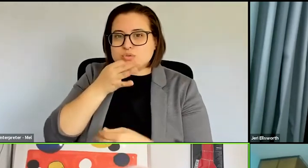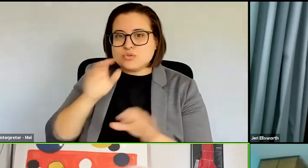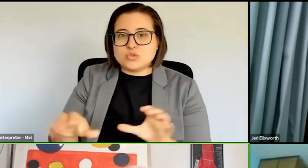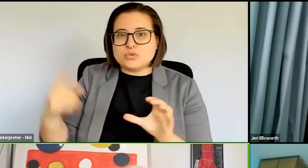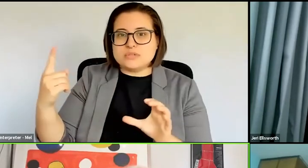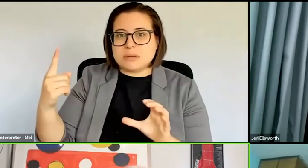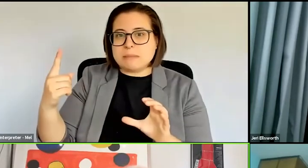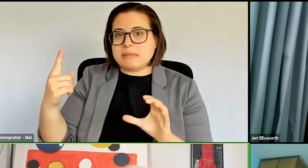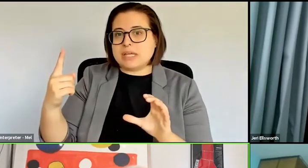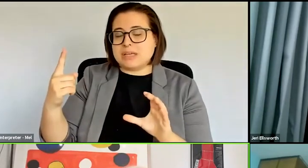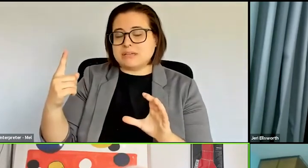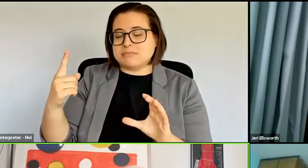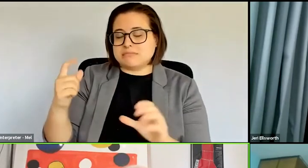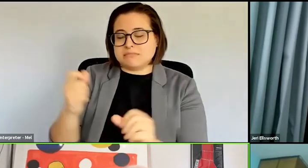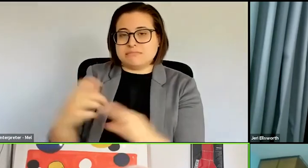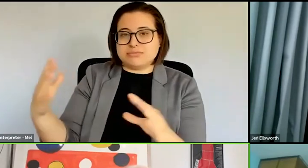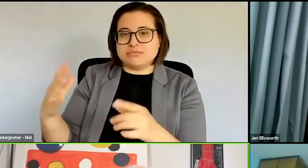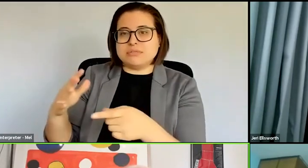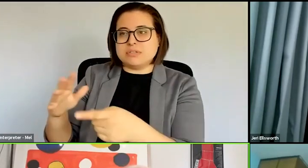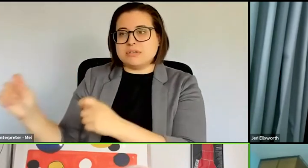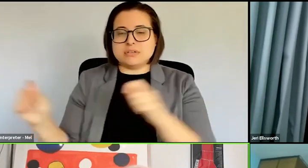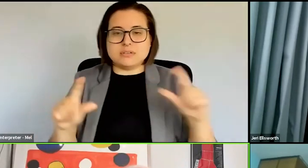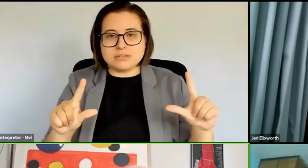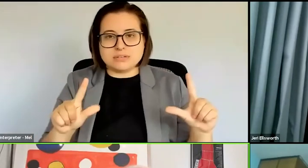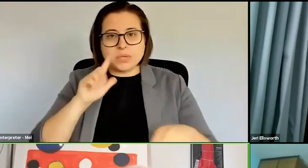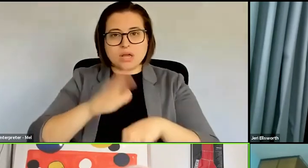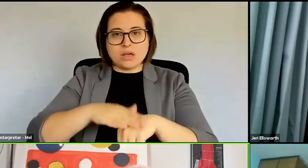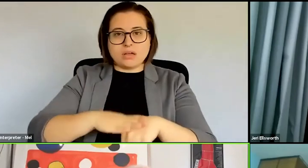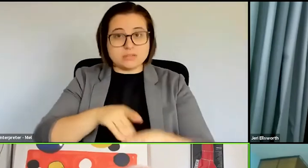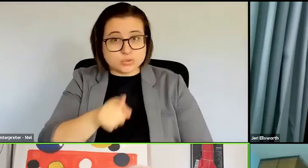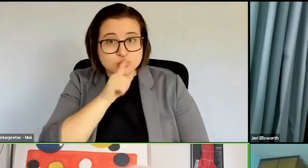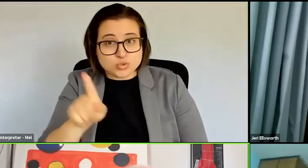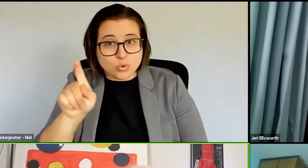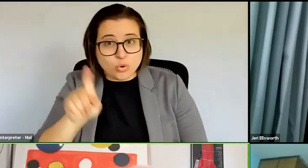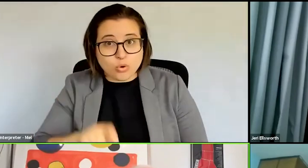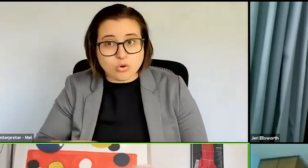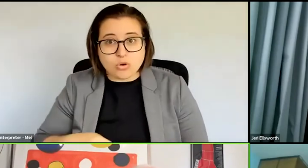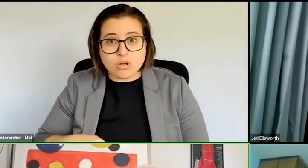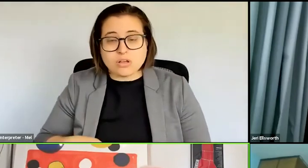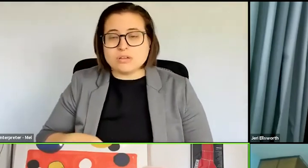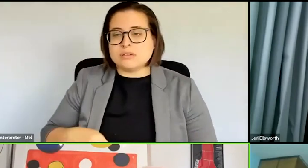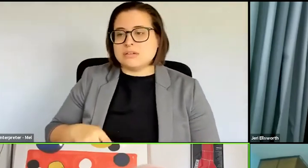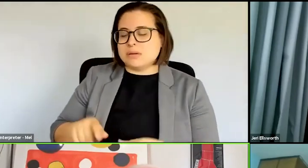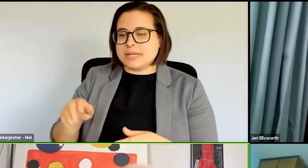and you developed an instantaneous reflex whenever you saw are you sure, your hand seeped and punched